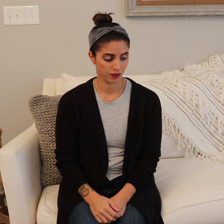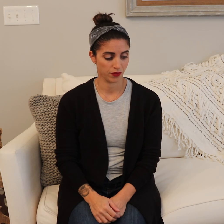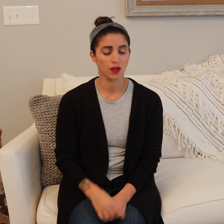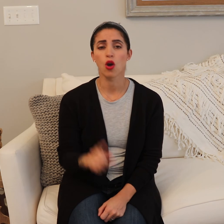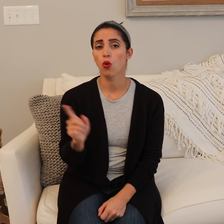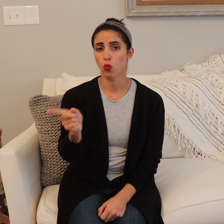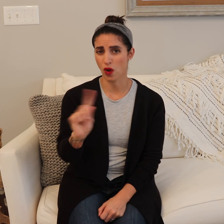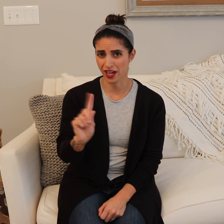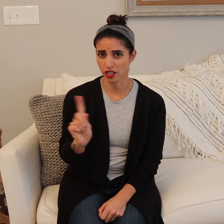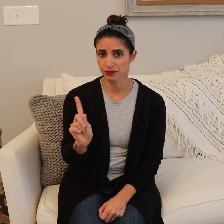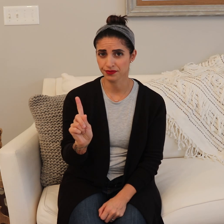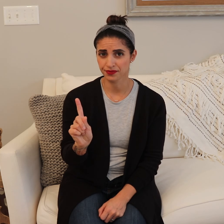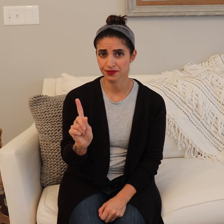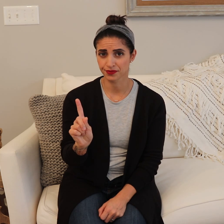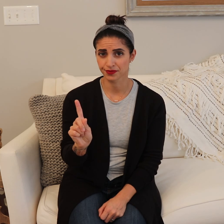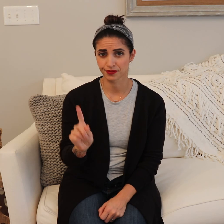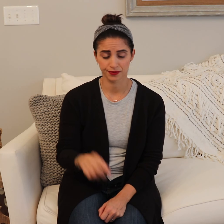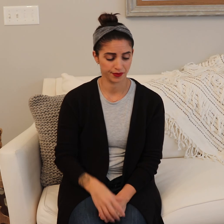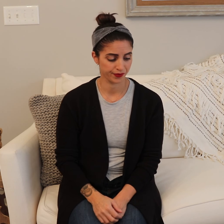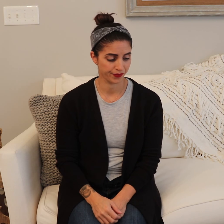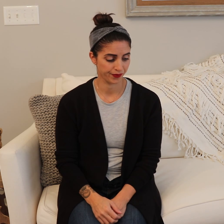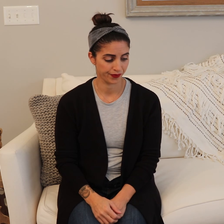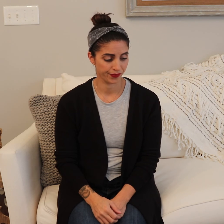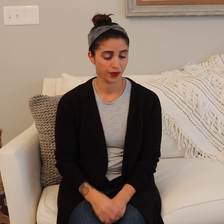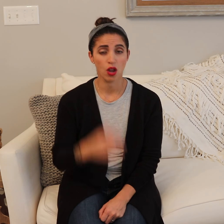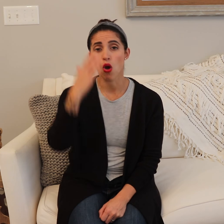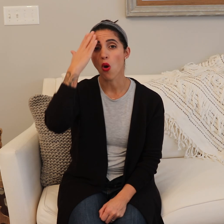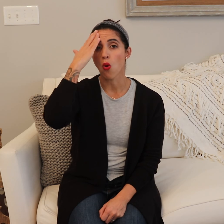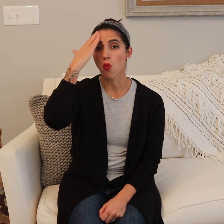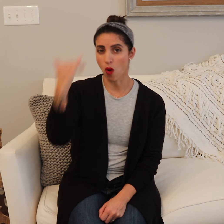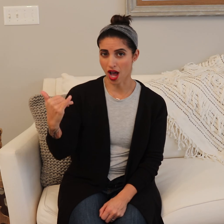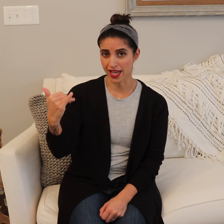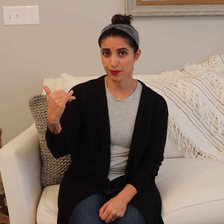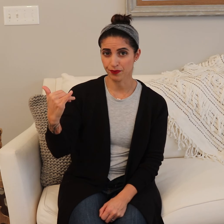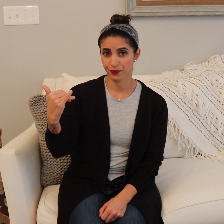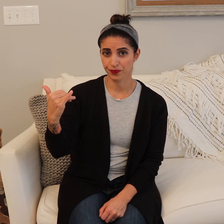Where Why